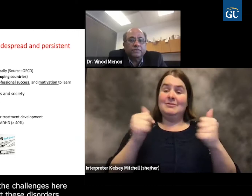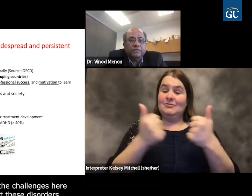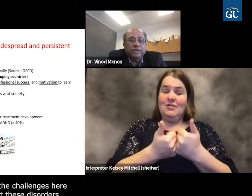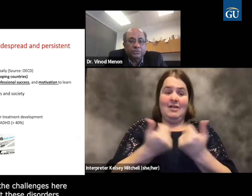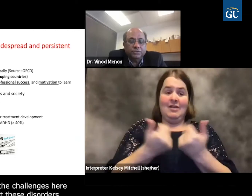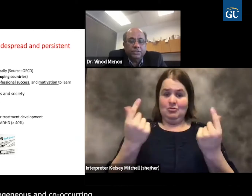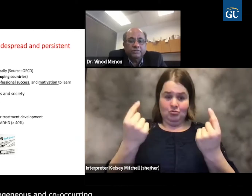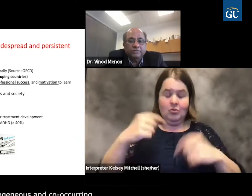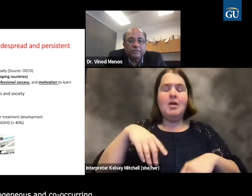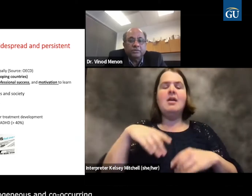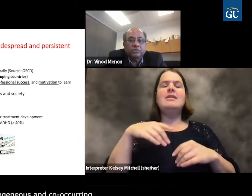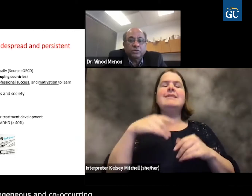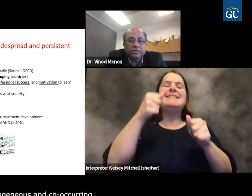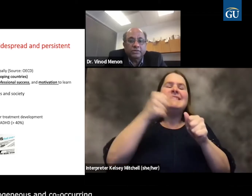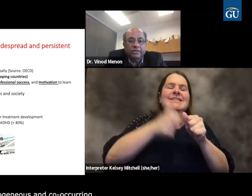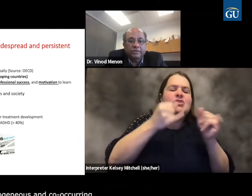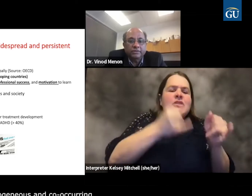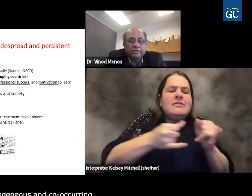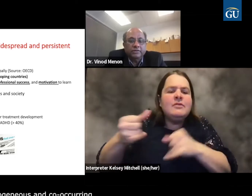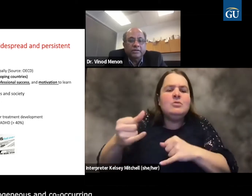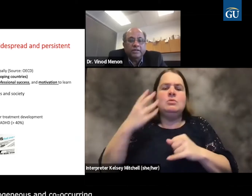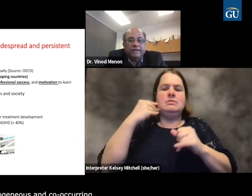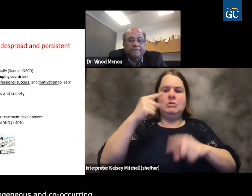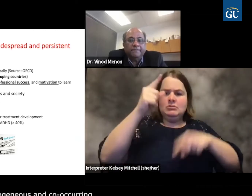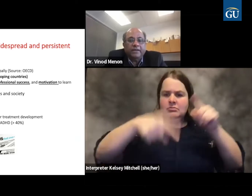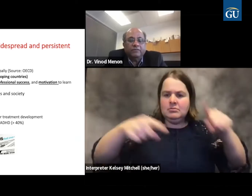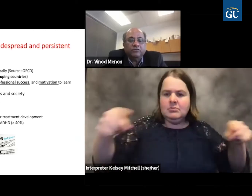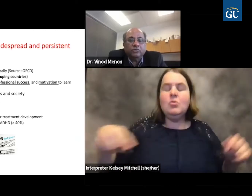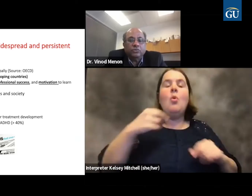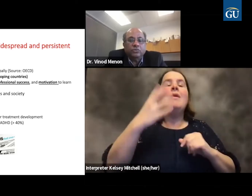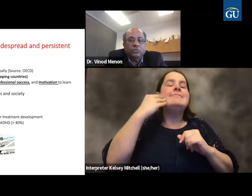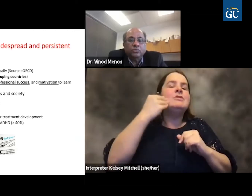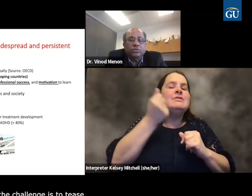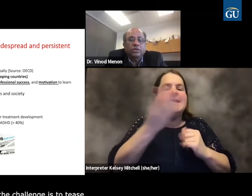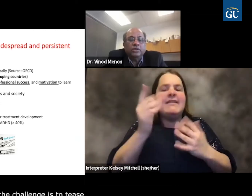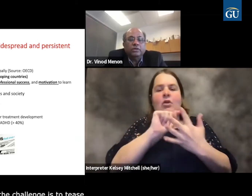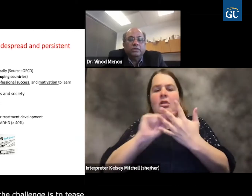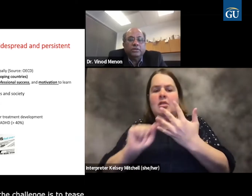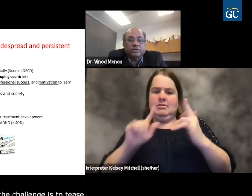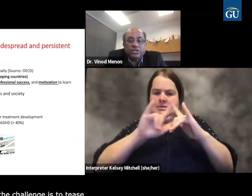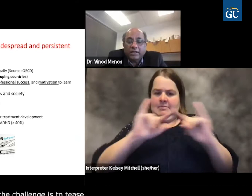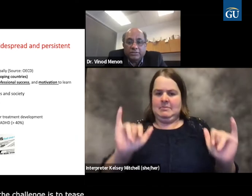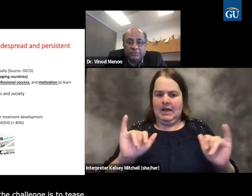disorders are often heterogeneous and co-occurring